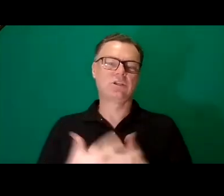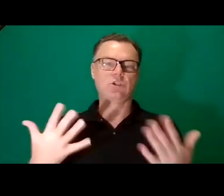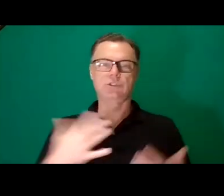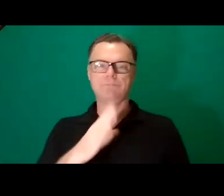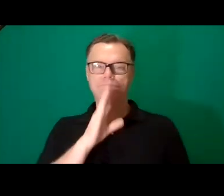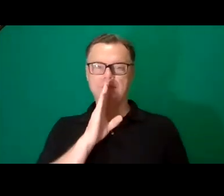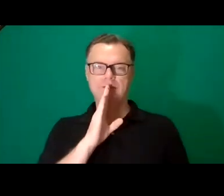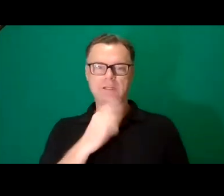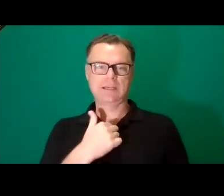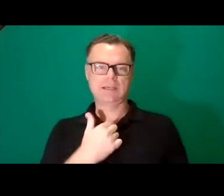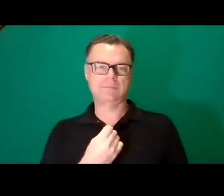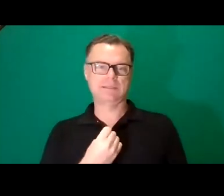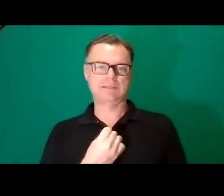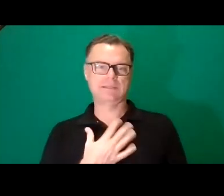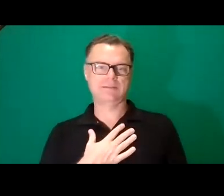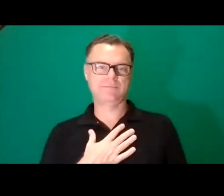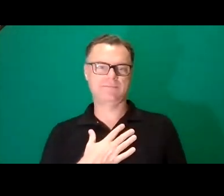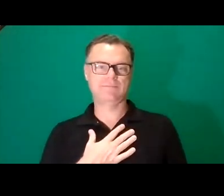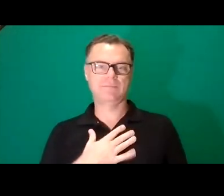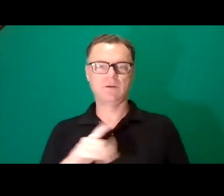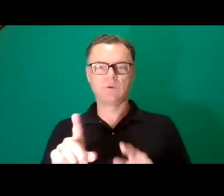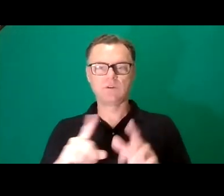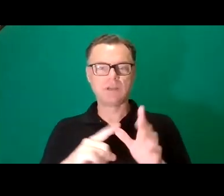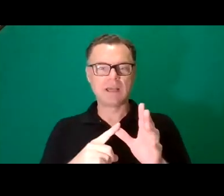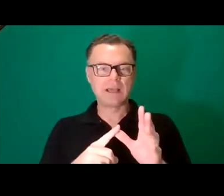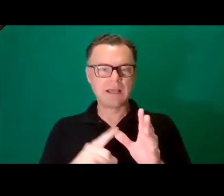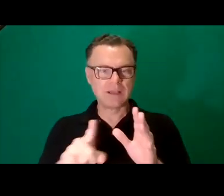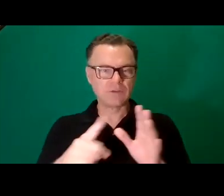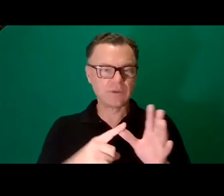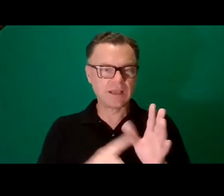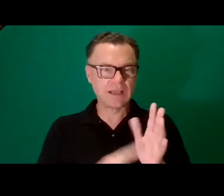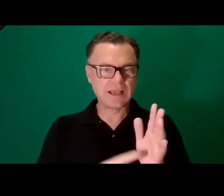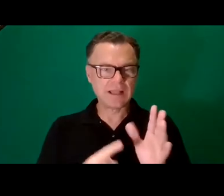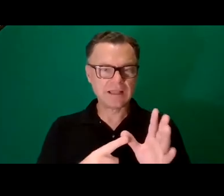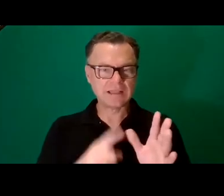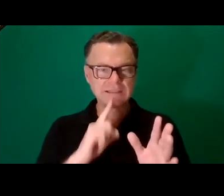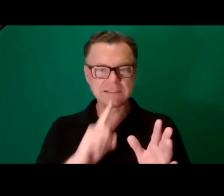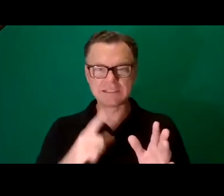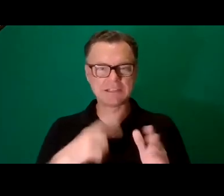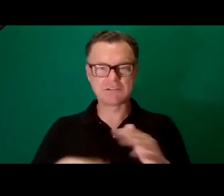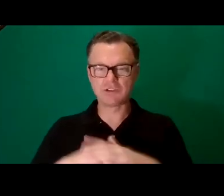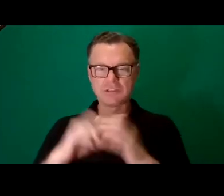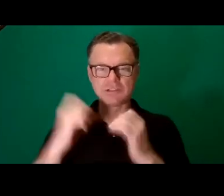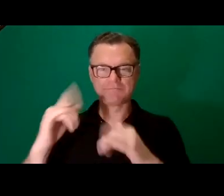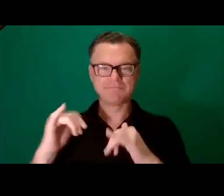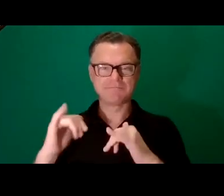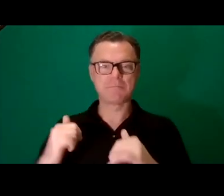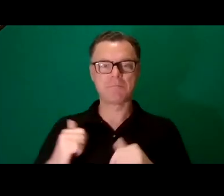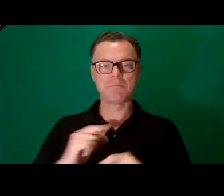had and so much of what Ala said I completely relate to. I spent the vast majority of my